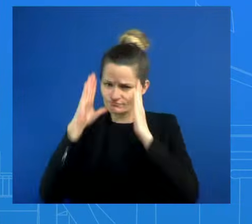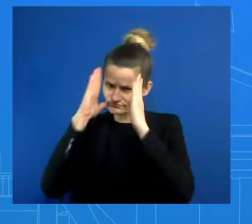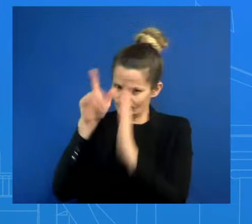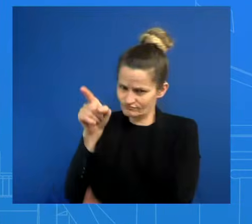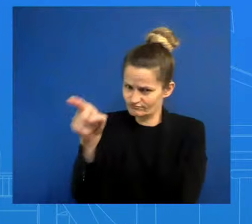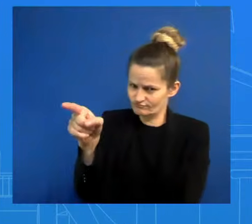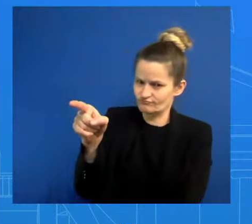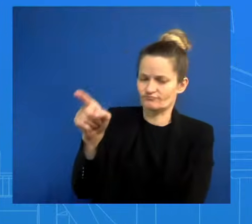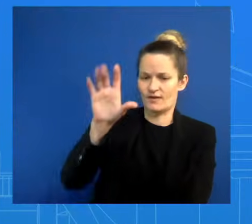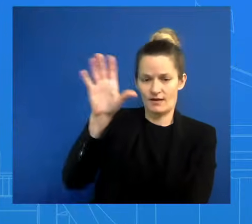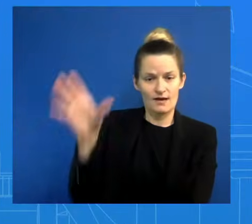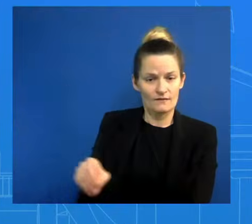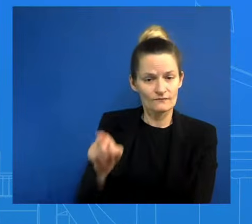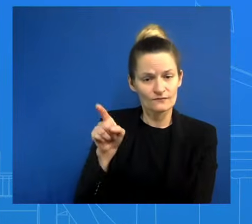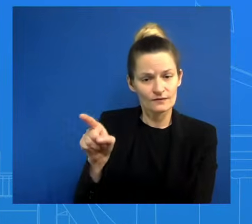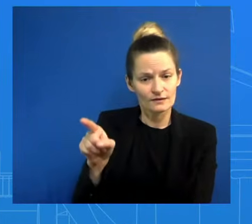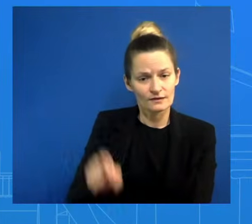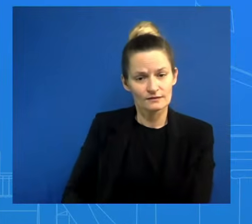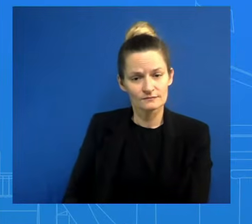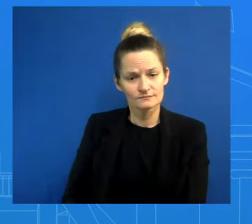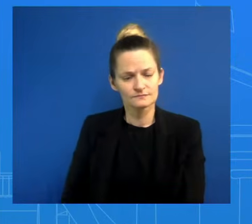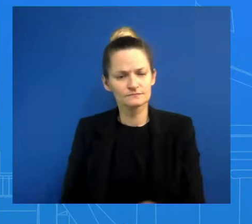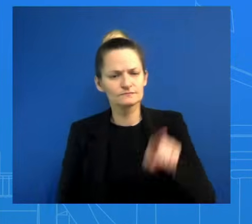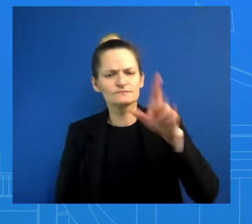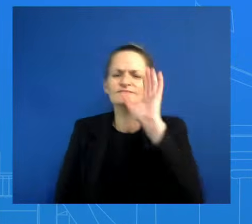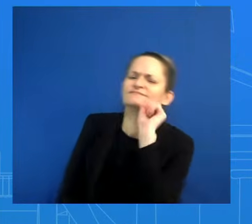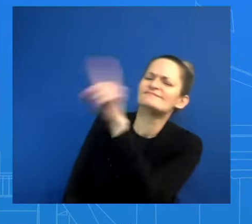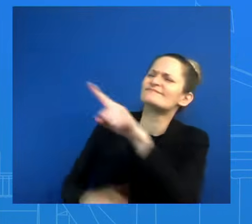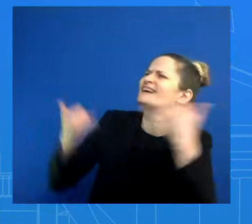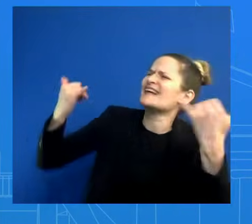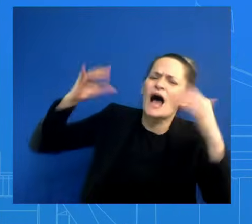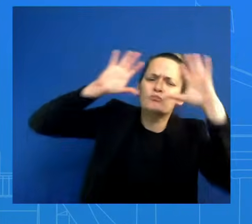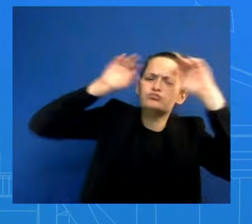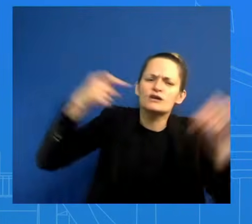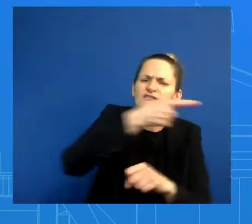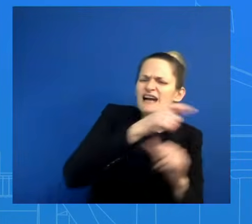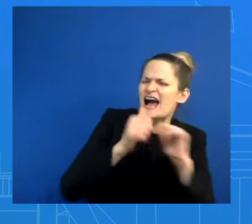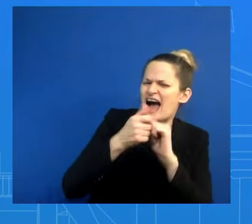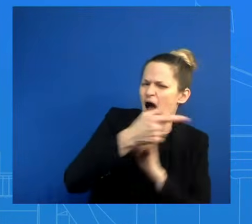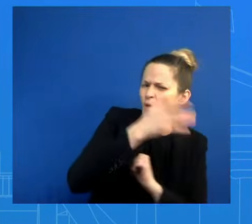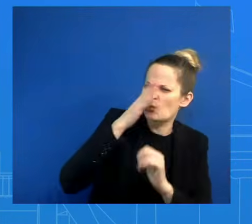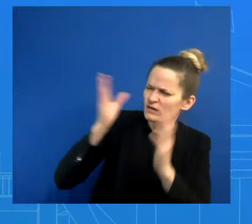Ms. Jean-Pierre: So look, we -- I've talked about this many times, and we believe, you know,